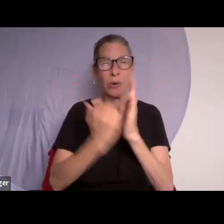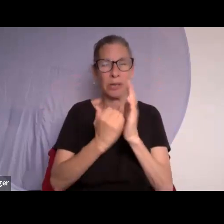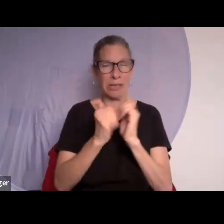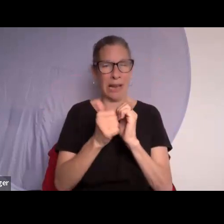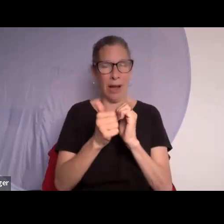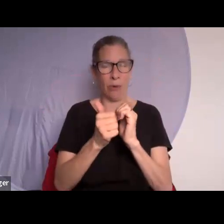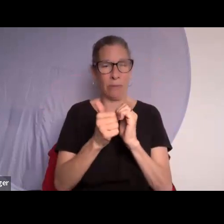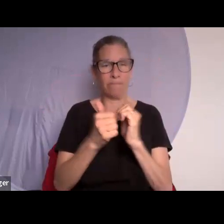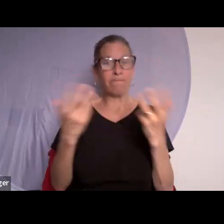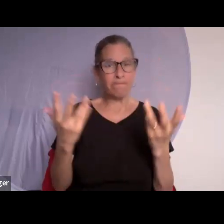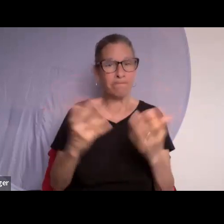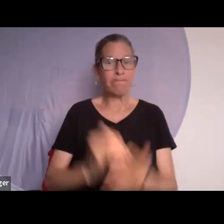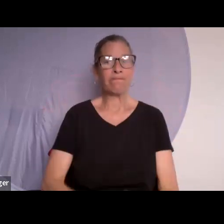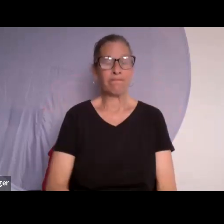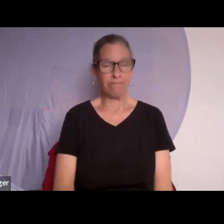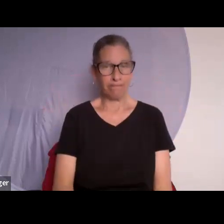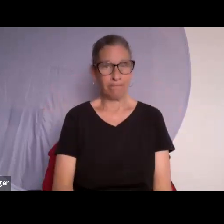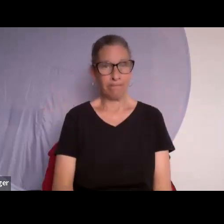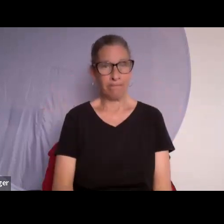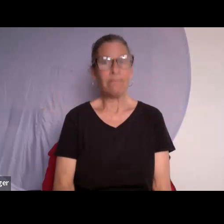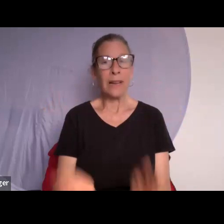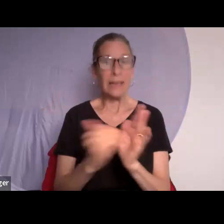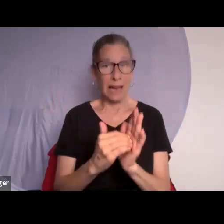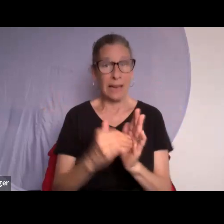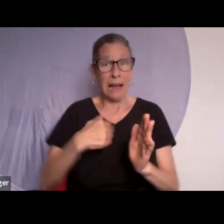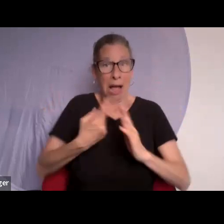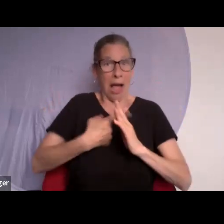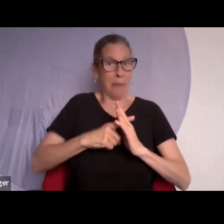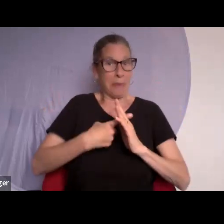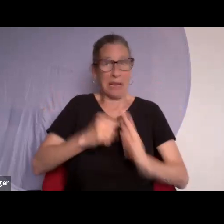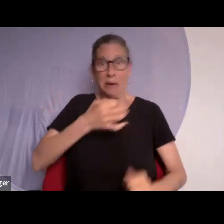[Andrew Marcum] So, again, I'm a beginner, I'm not an expert on this, but the